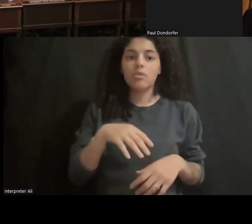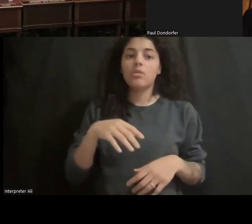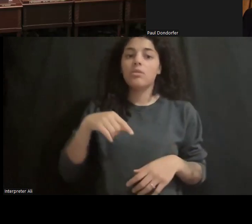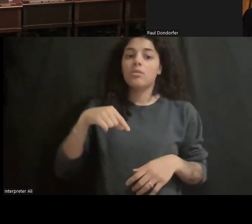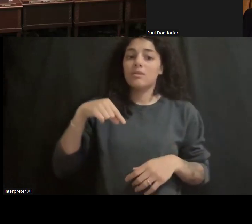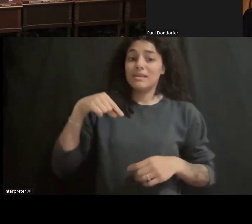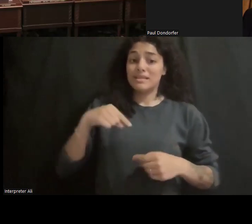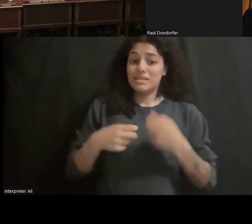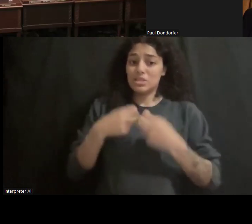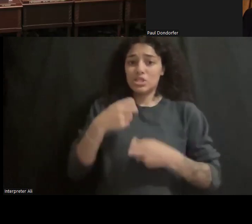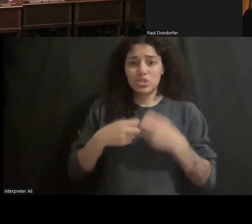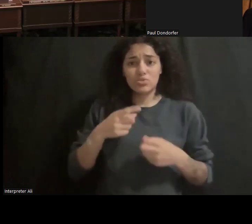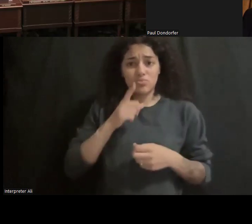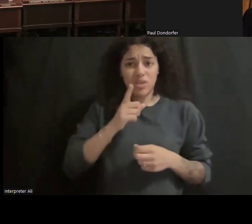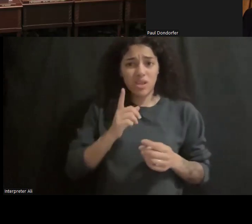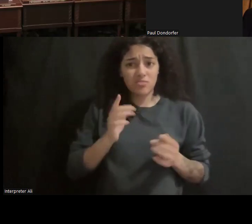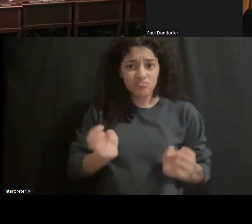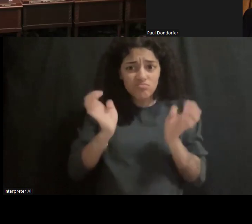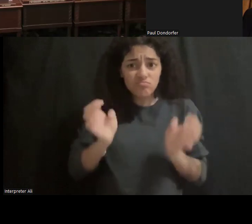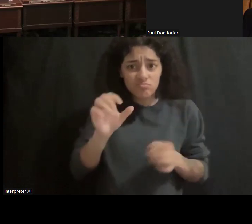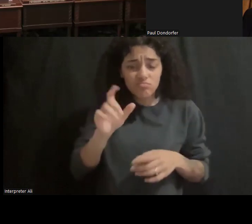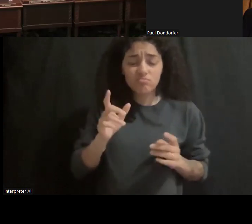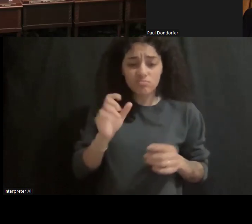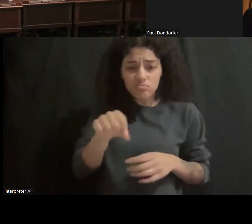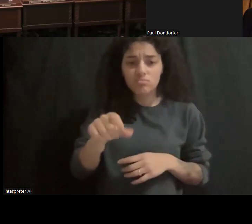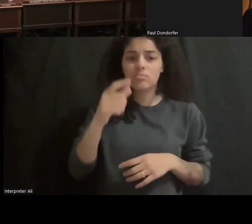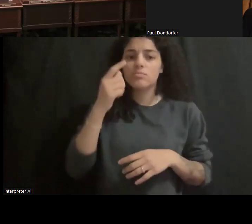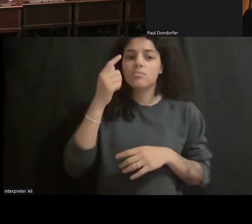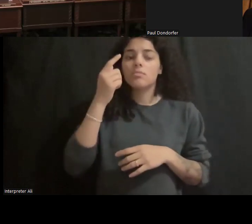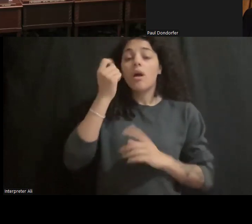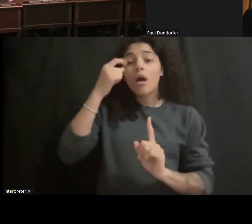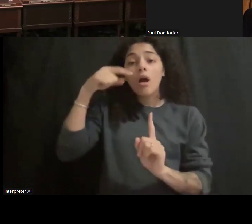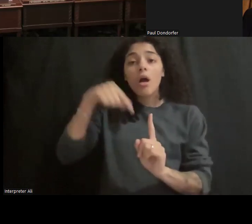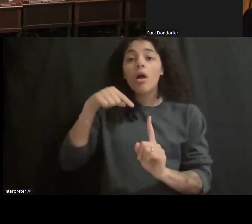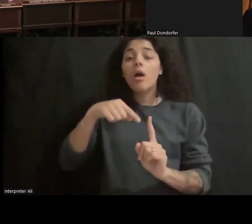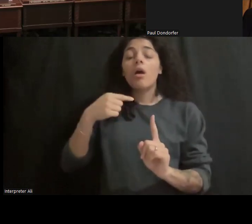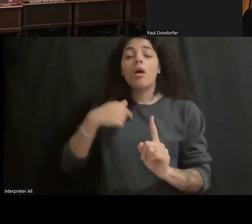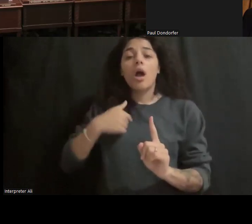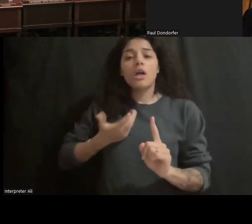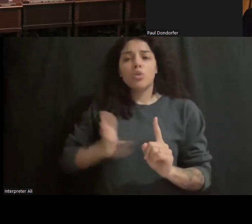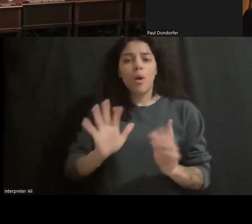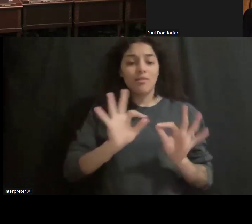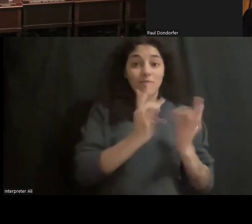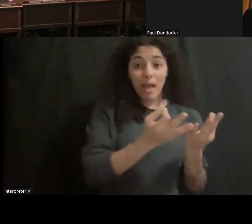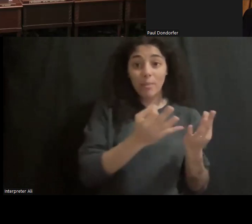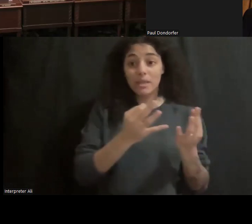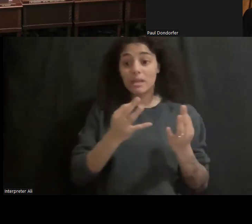want folks to lose access to their families Uh I voted in favor of the motion to table simply